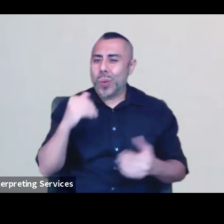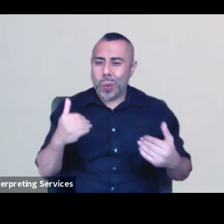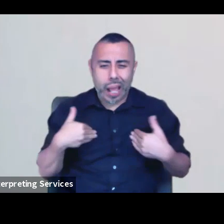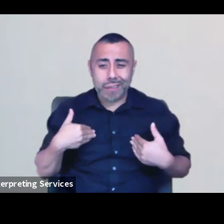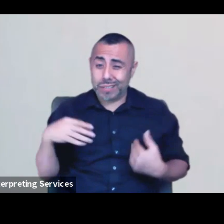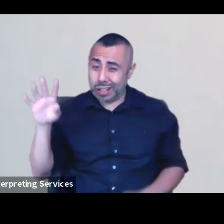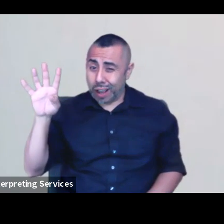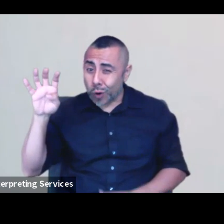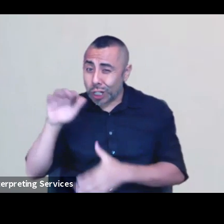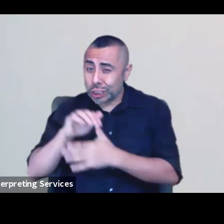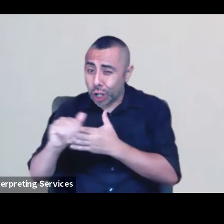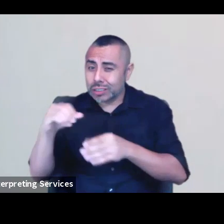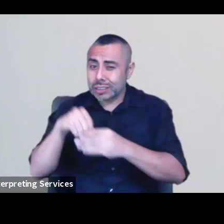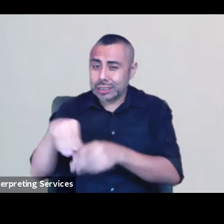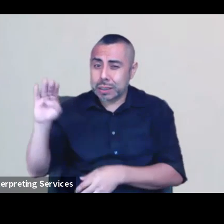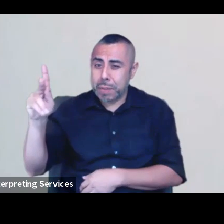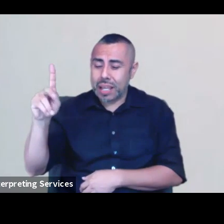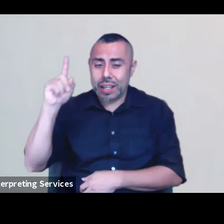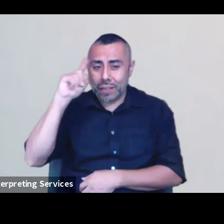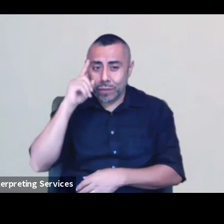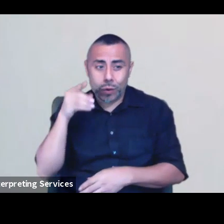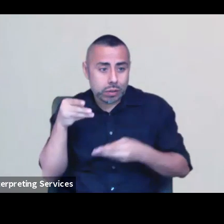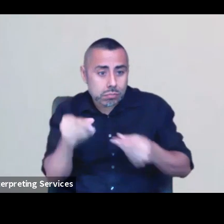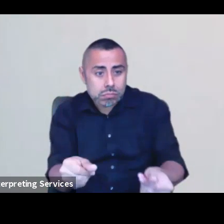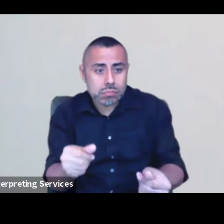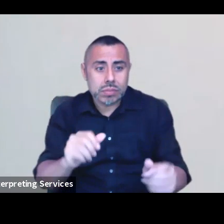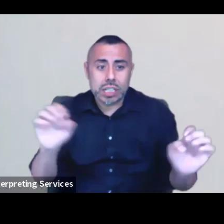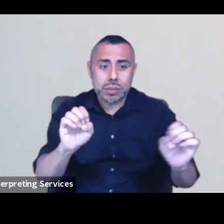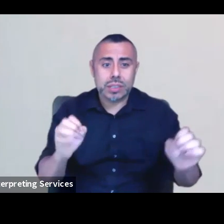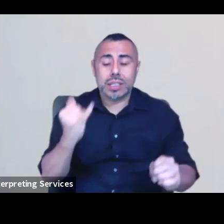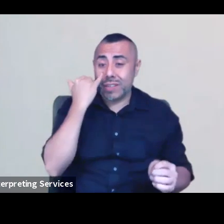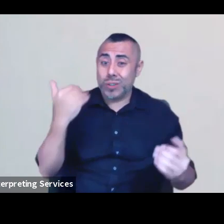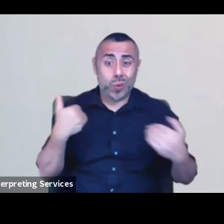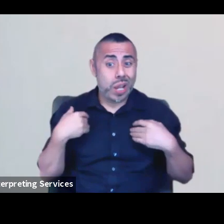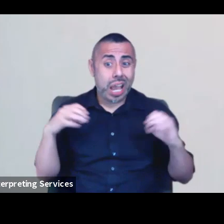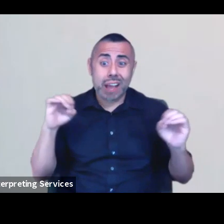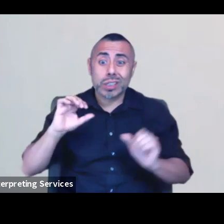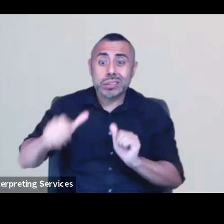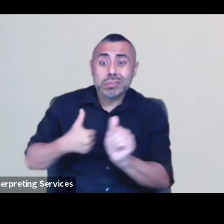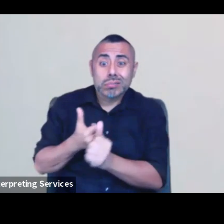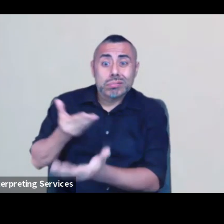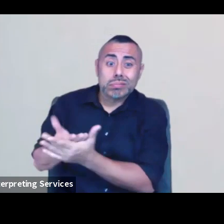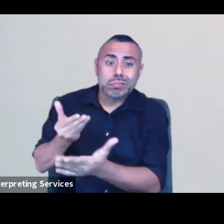you cannot survive unexpected losses of income like many of us are experiencing right now.